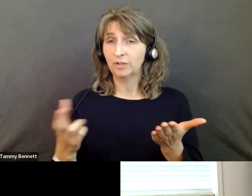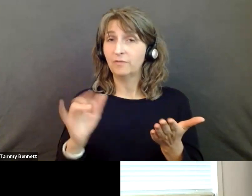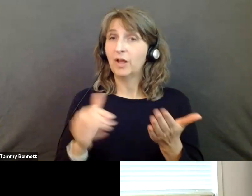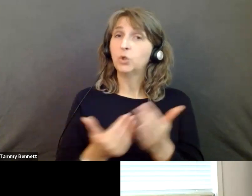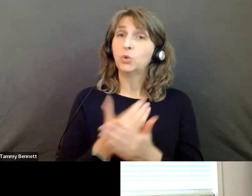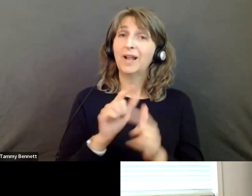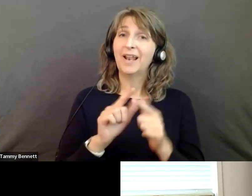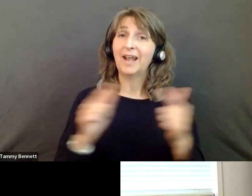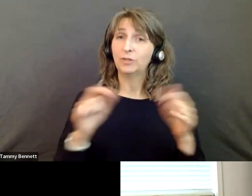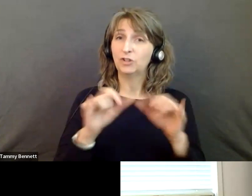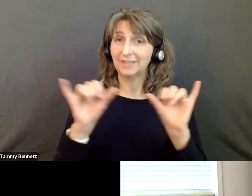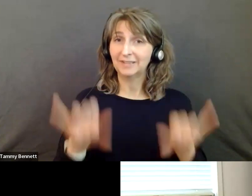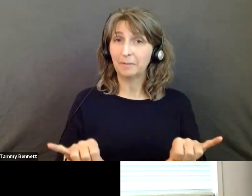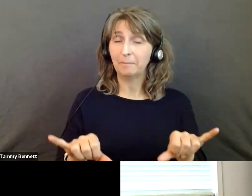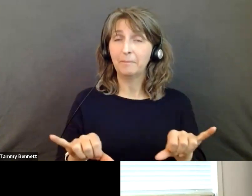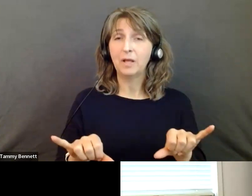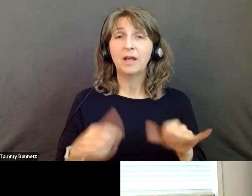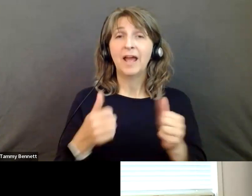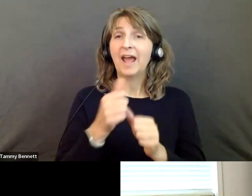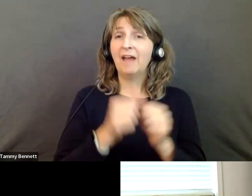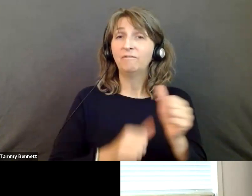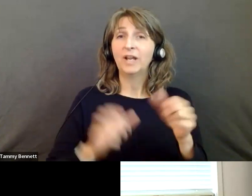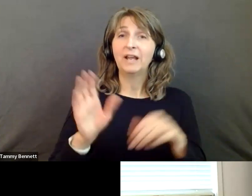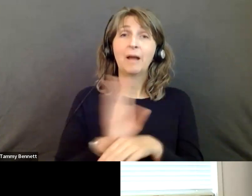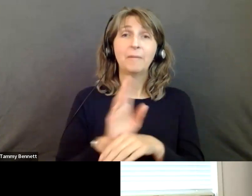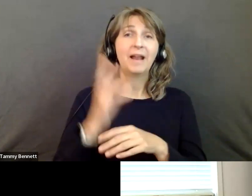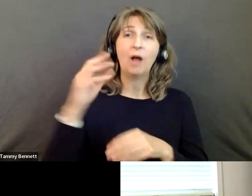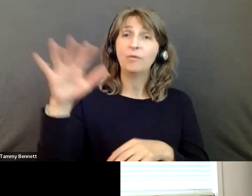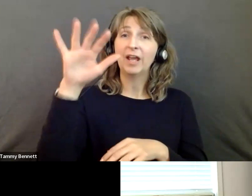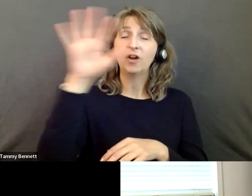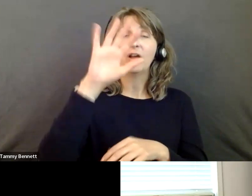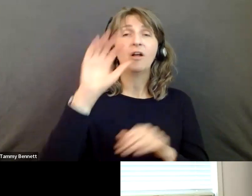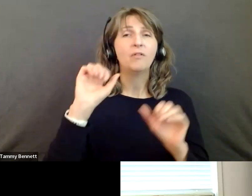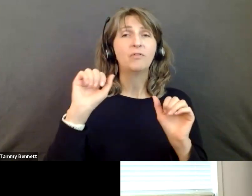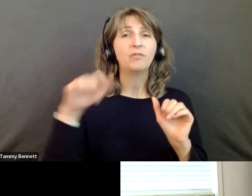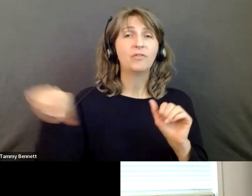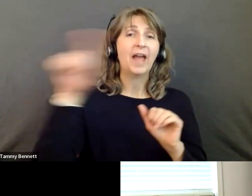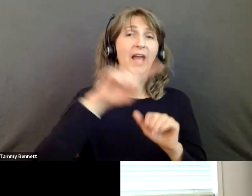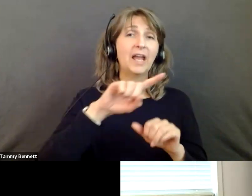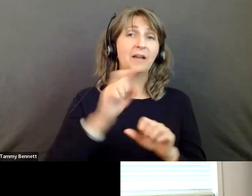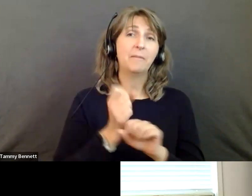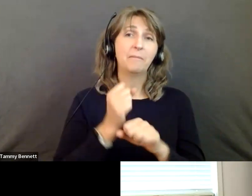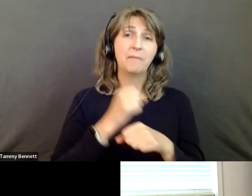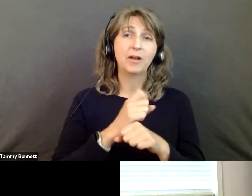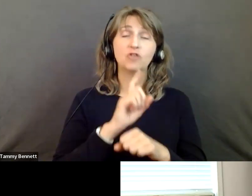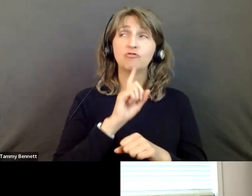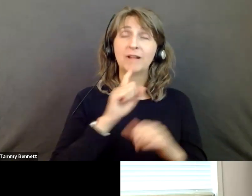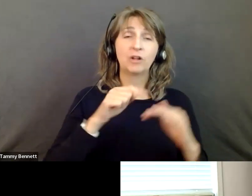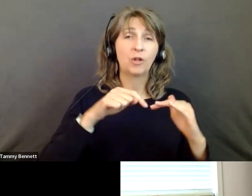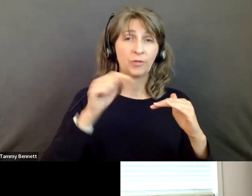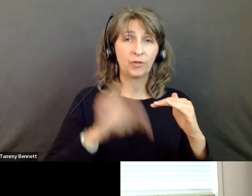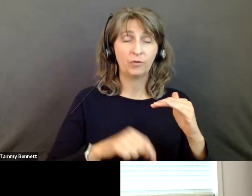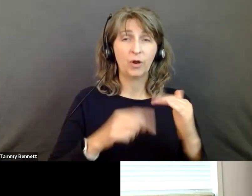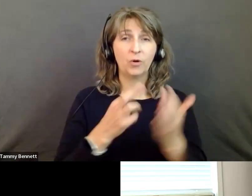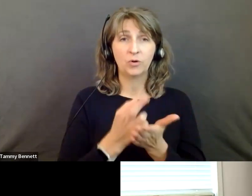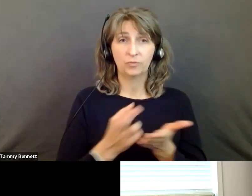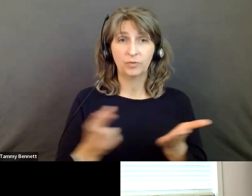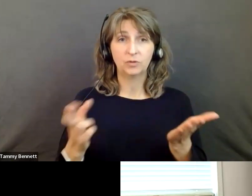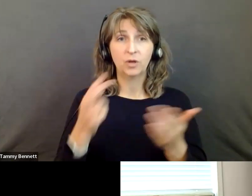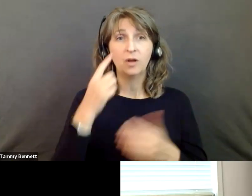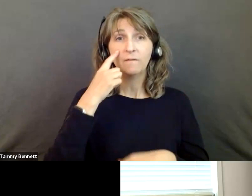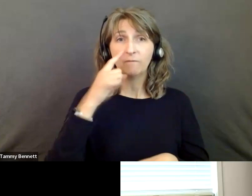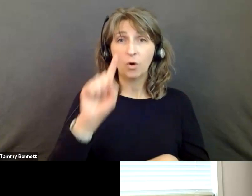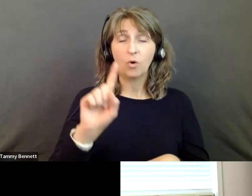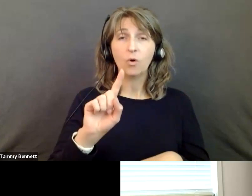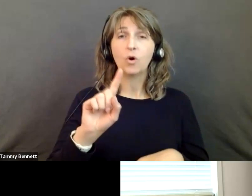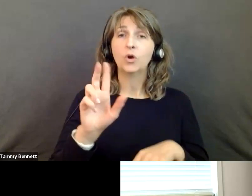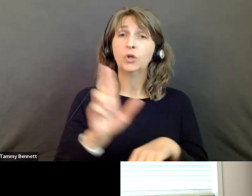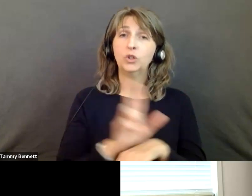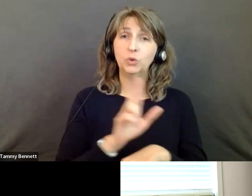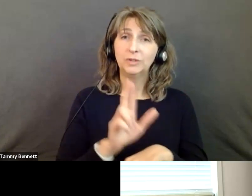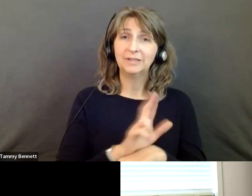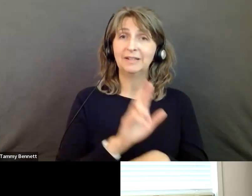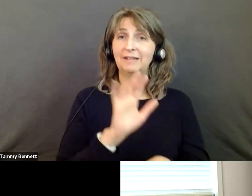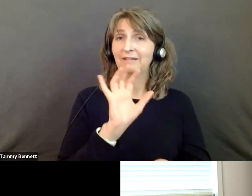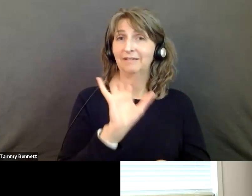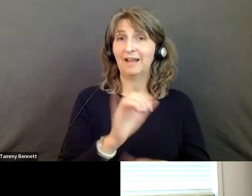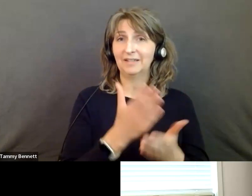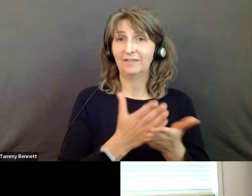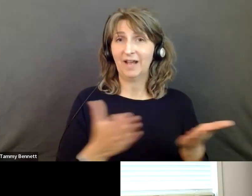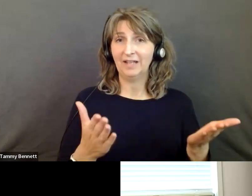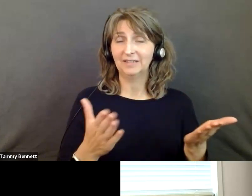For every different company that's out there they produce a really thorough resource. For implementation that teachers, power educators.